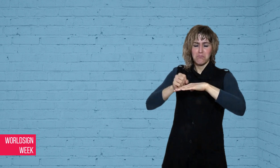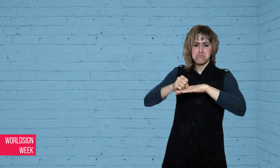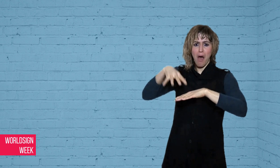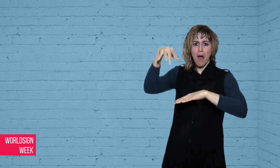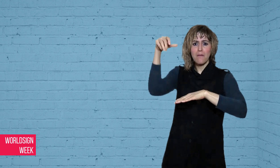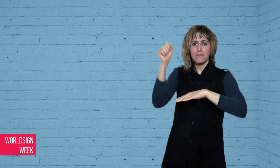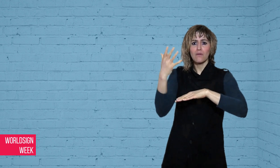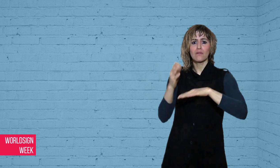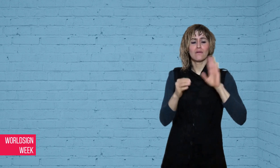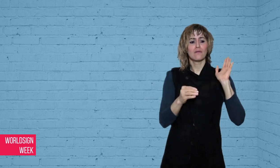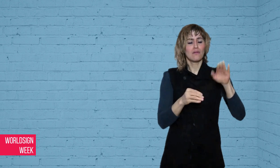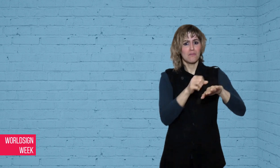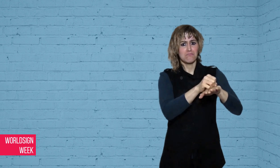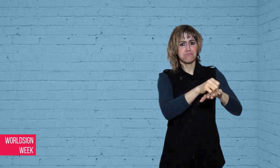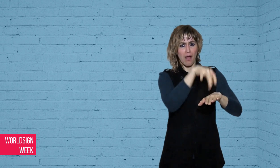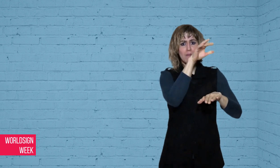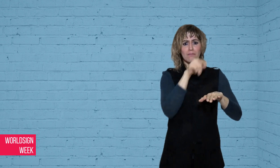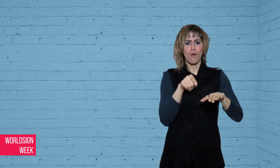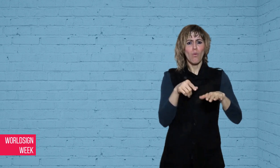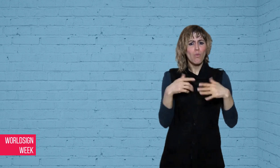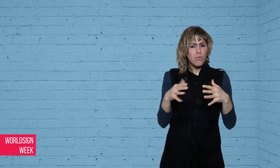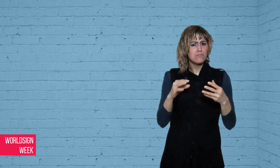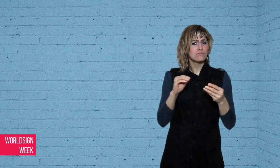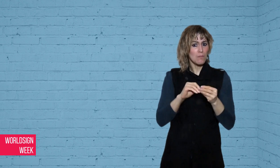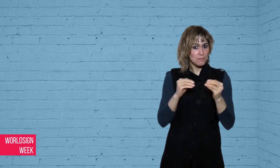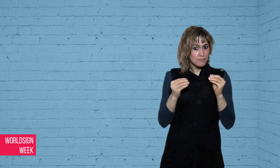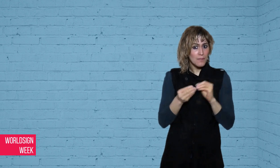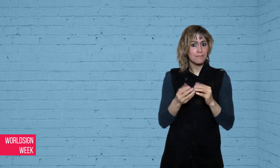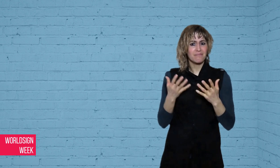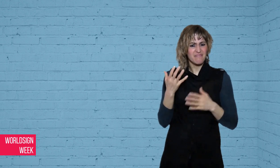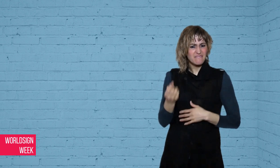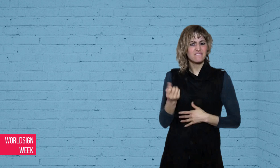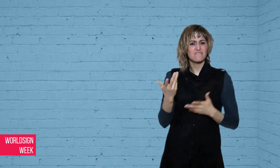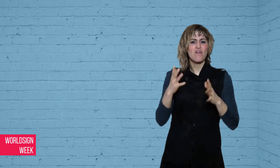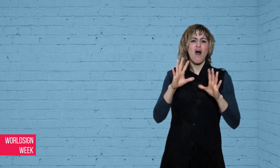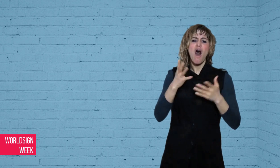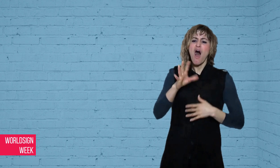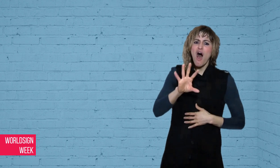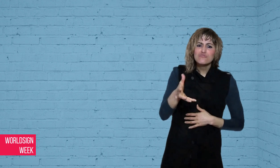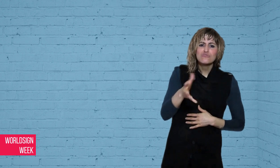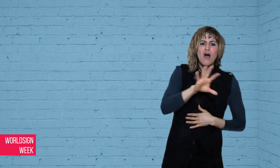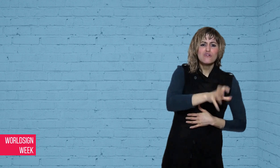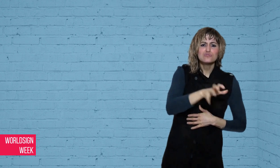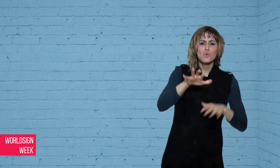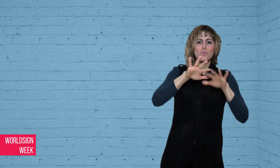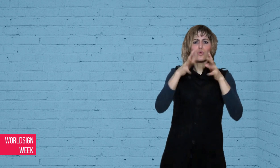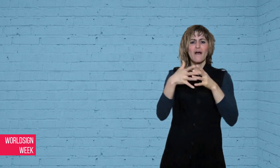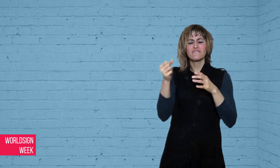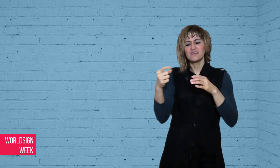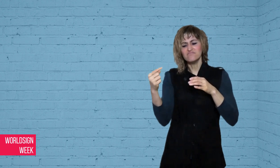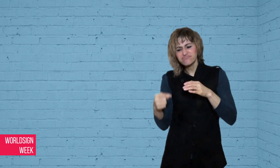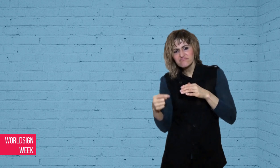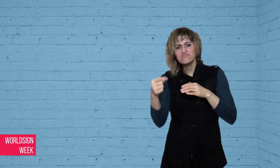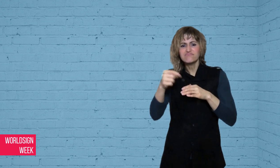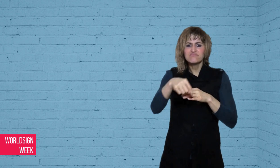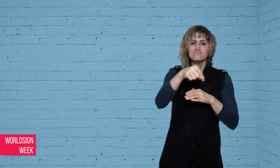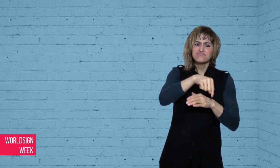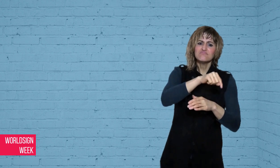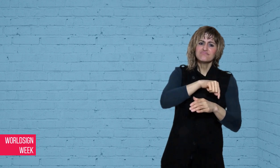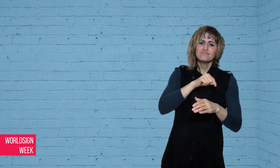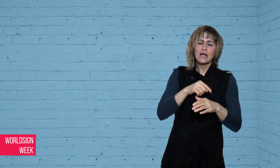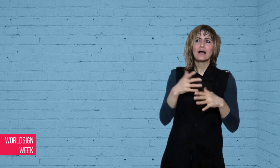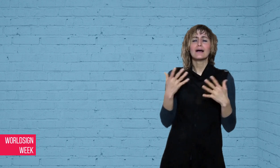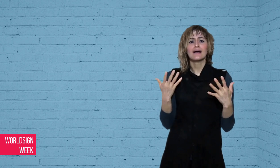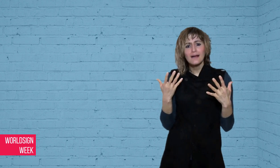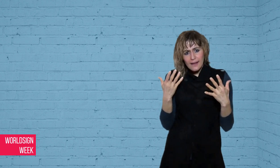countries around the world.